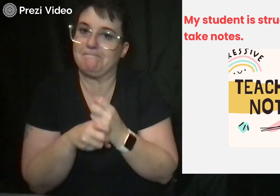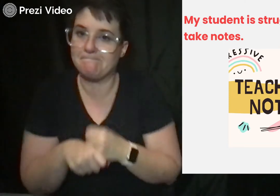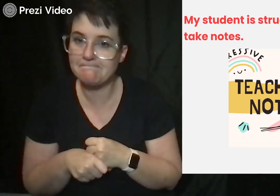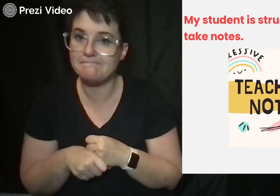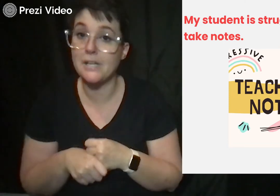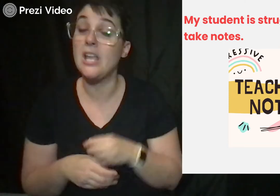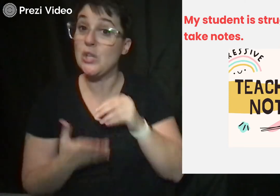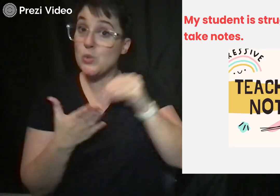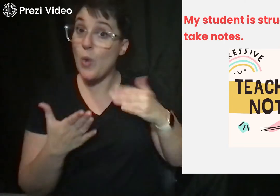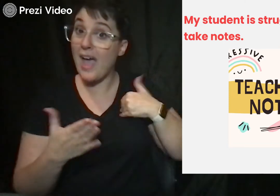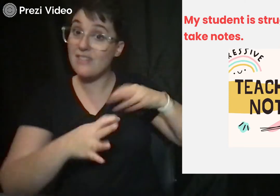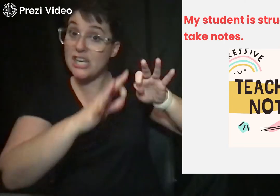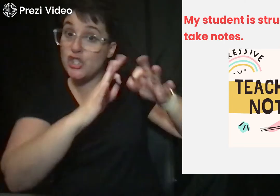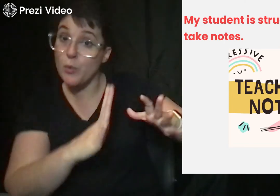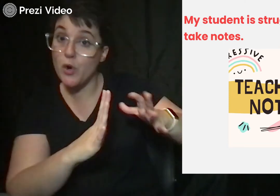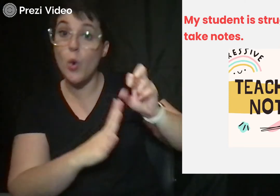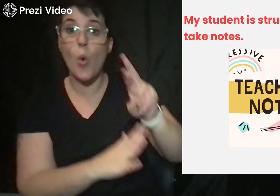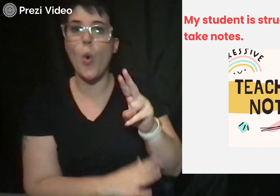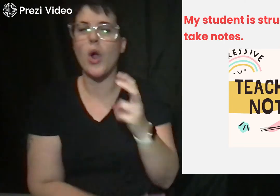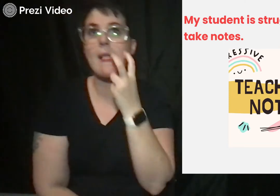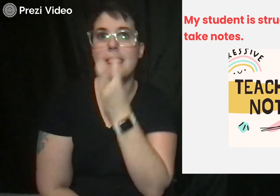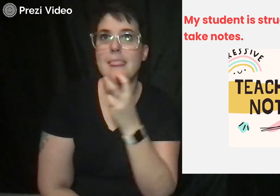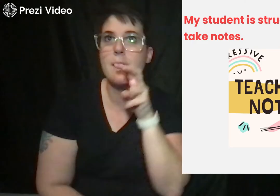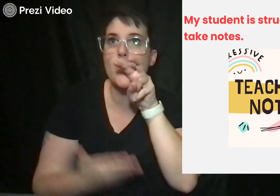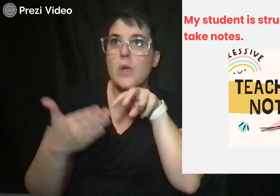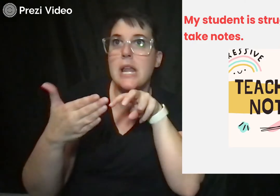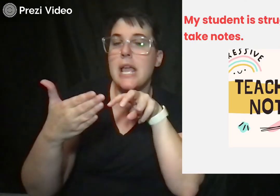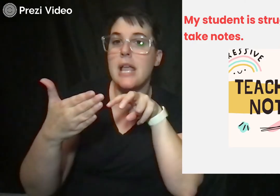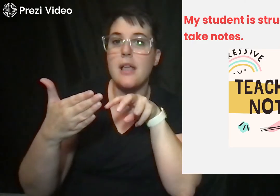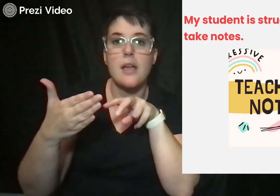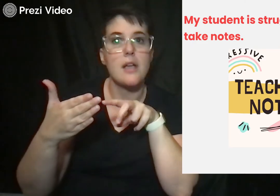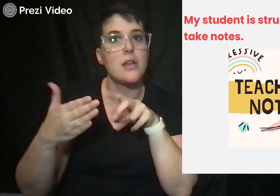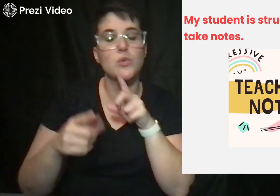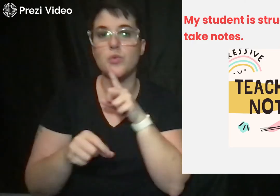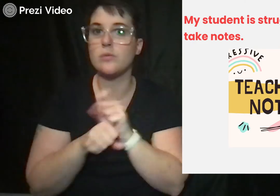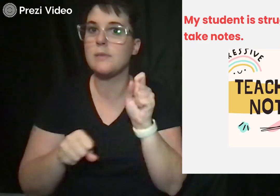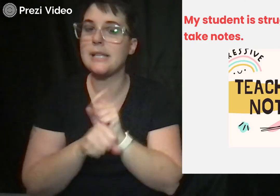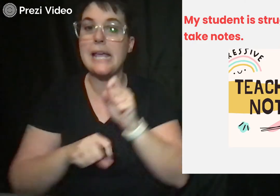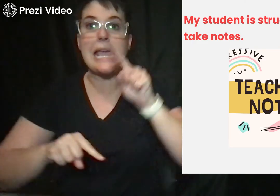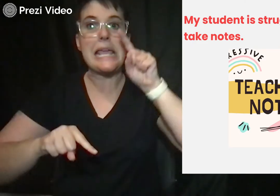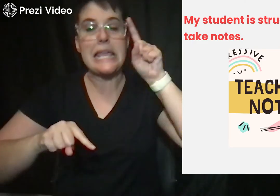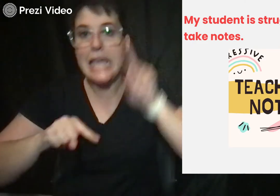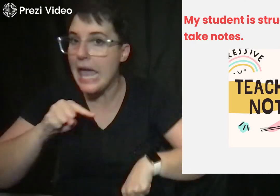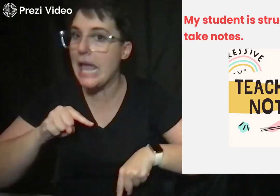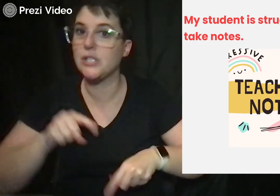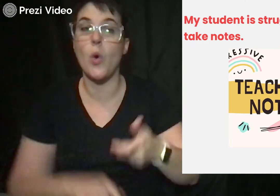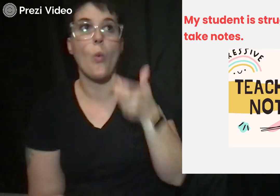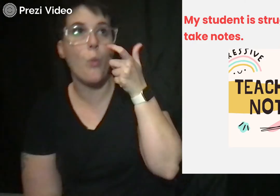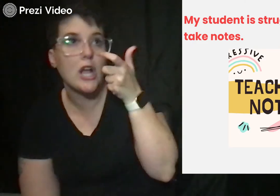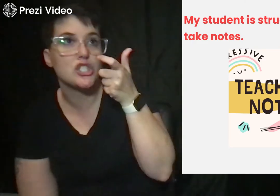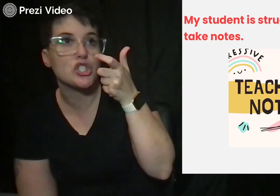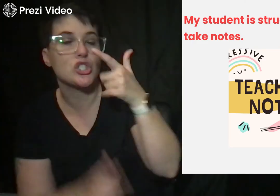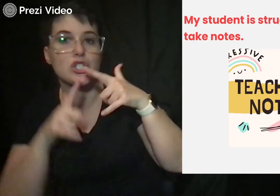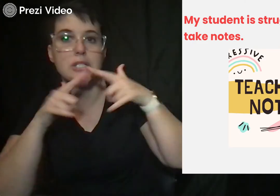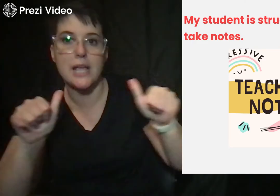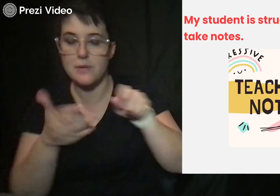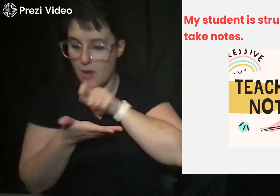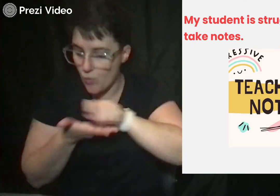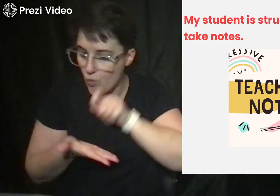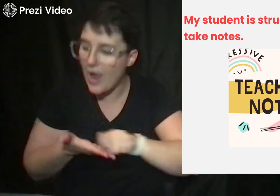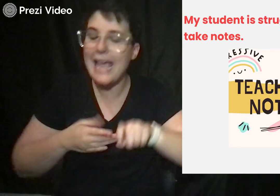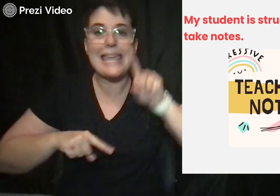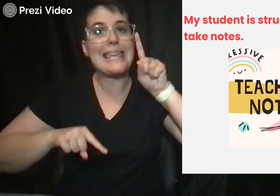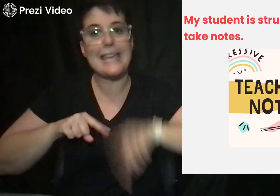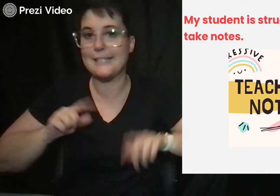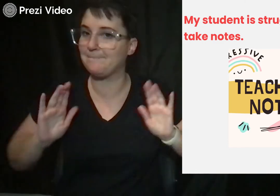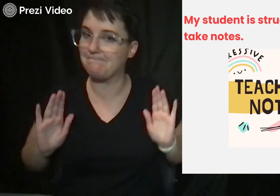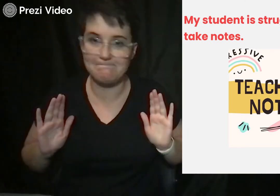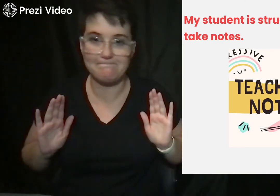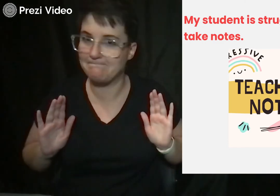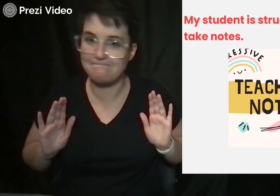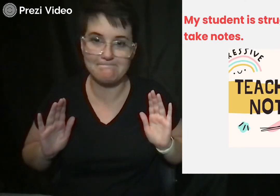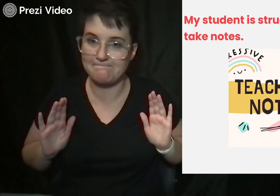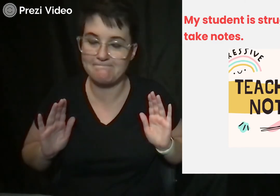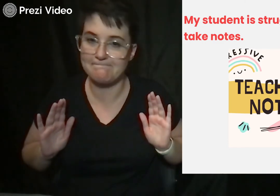Students who use an interpreters physically cannot attend to watching the message and writing it down at the same time.